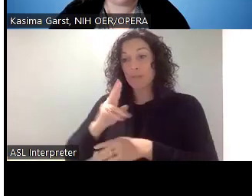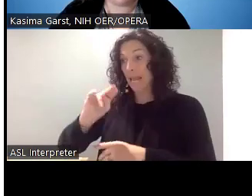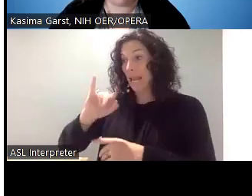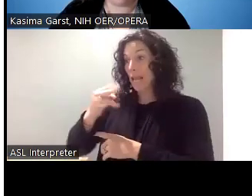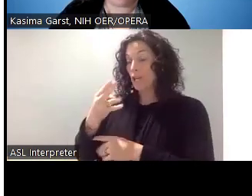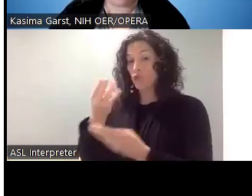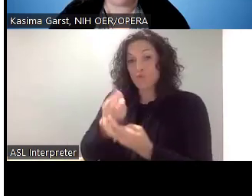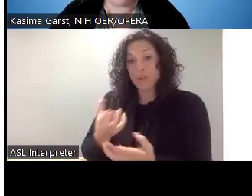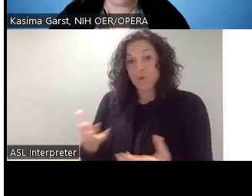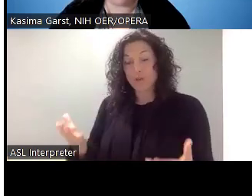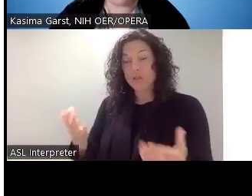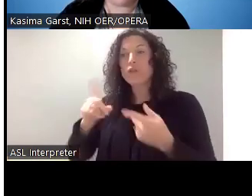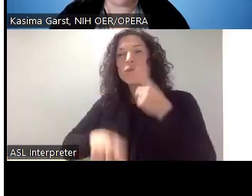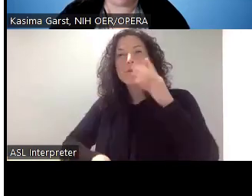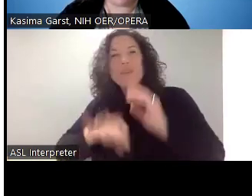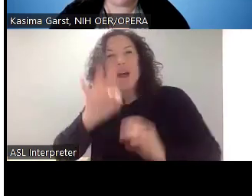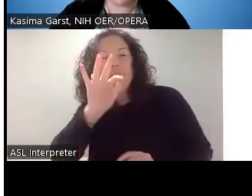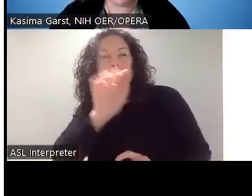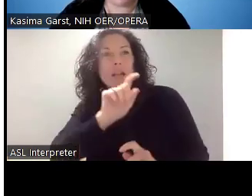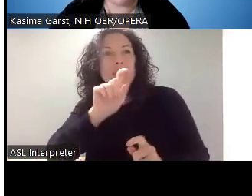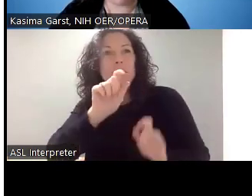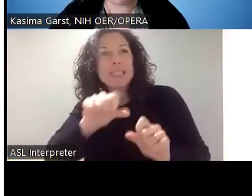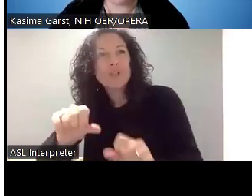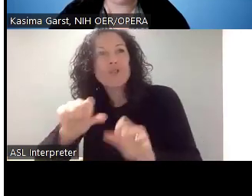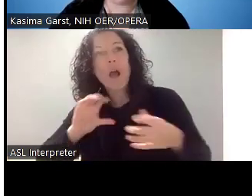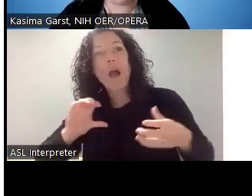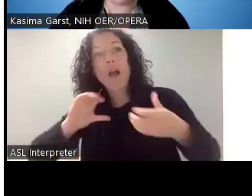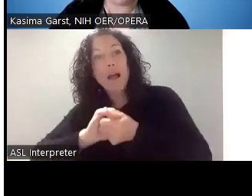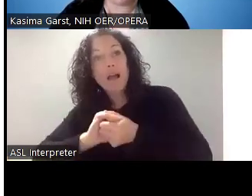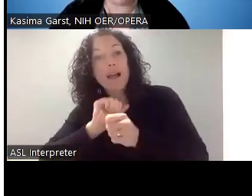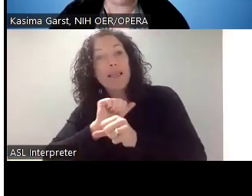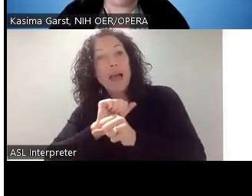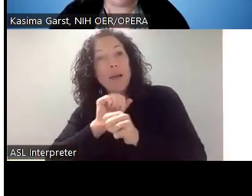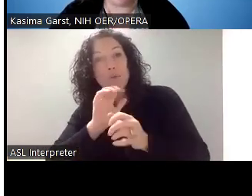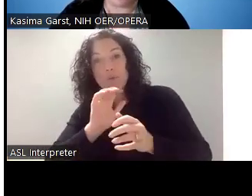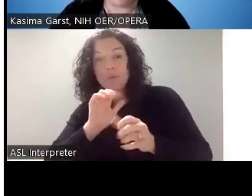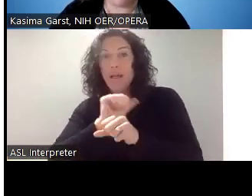to help find potential collaborators and important considerations along the way.